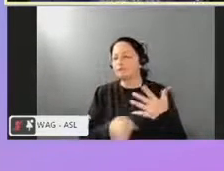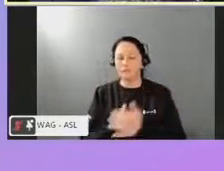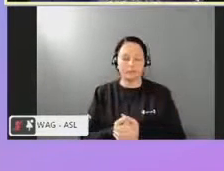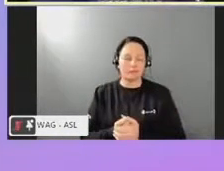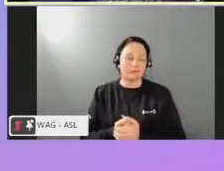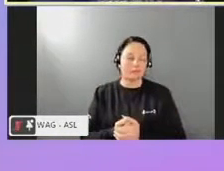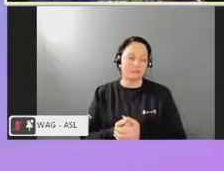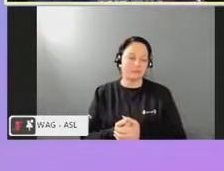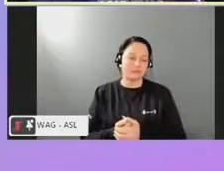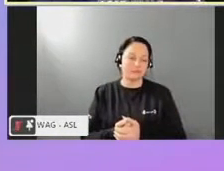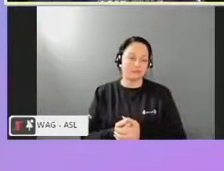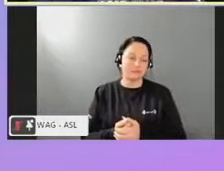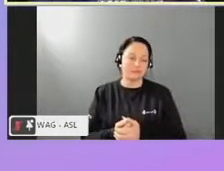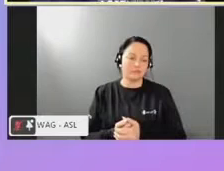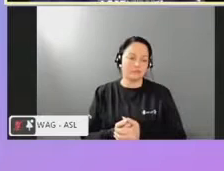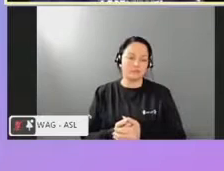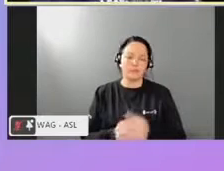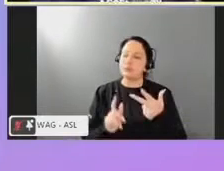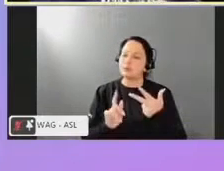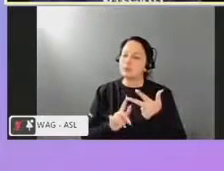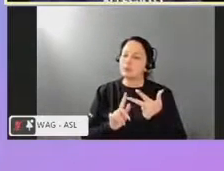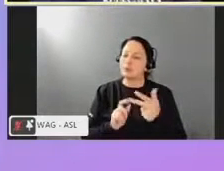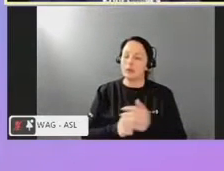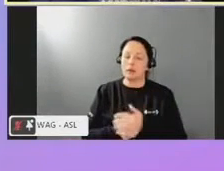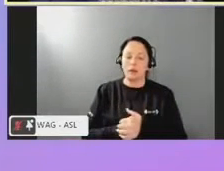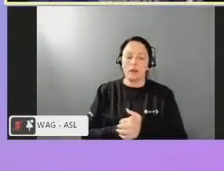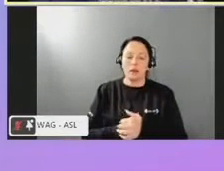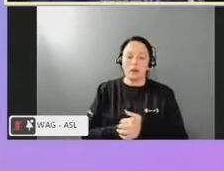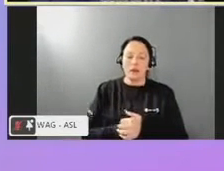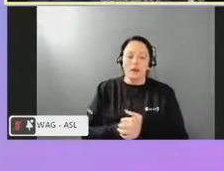Do you actively do that? Never comment rarely,